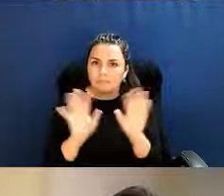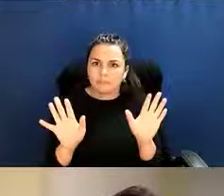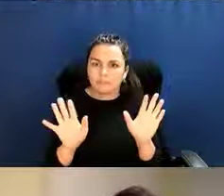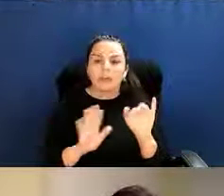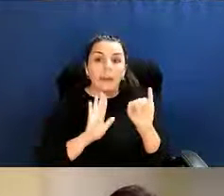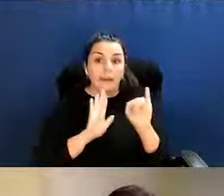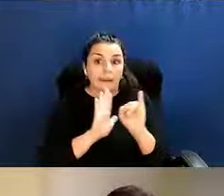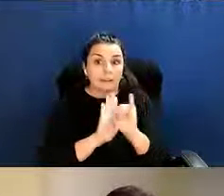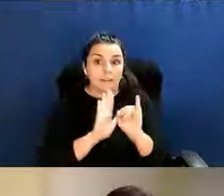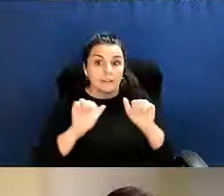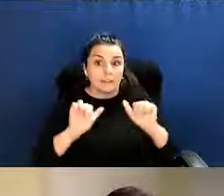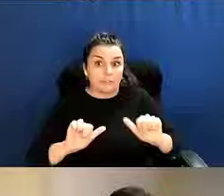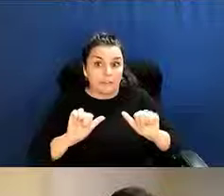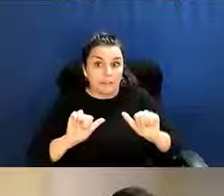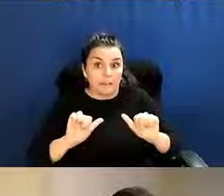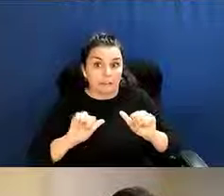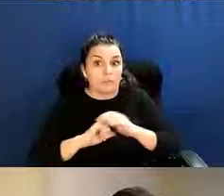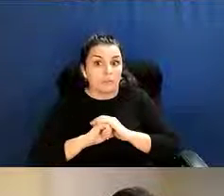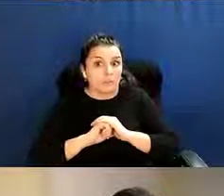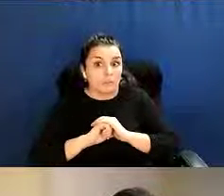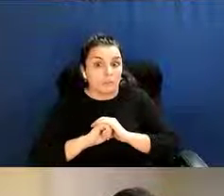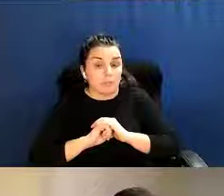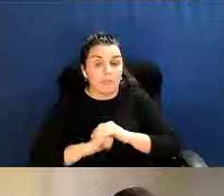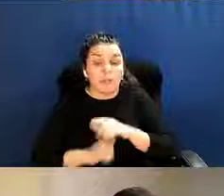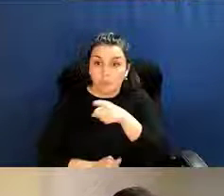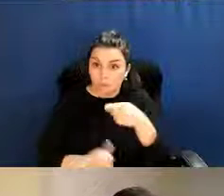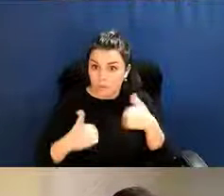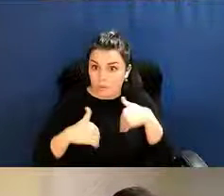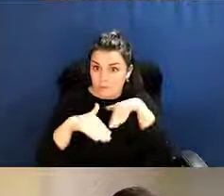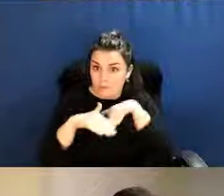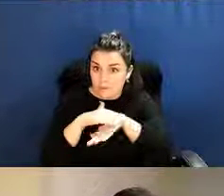So if you have access, and you access is